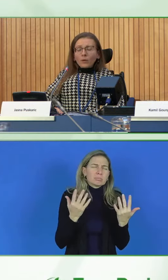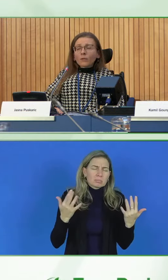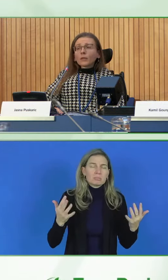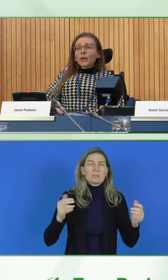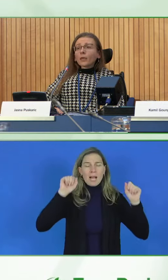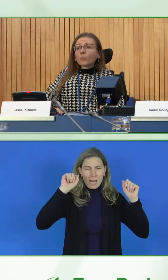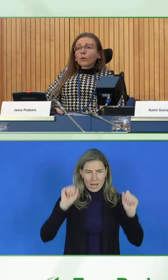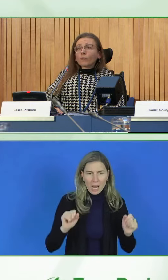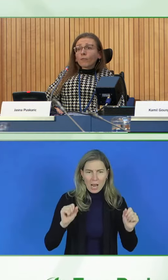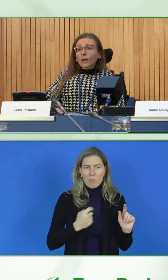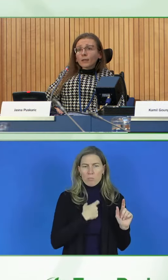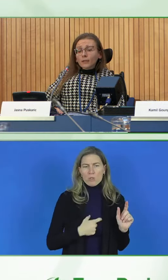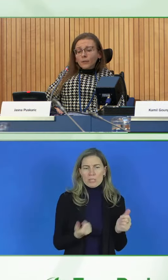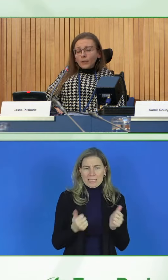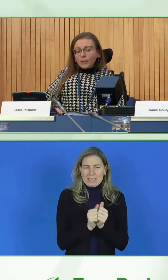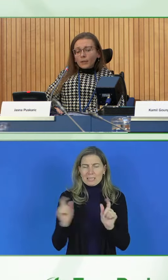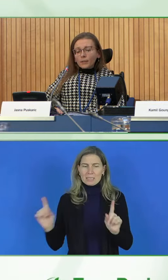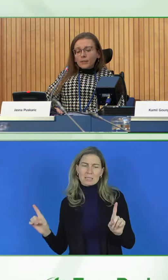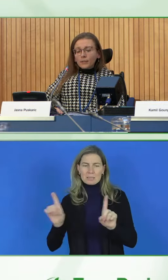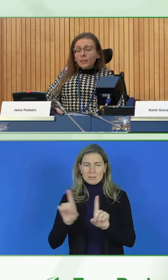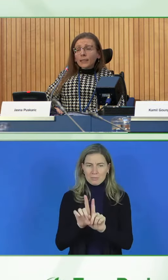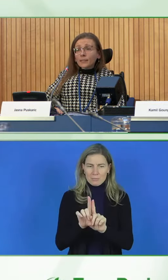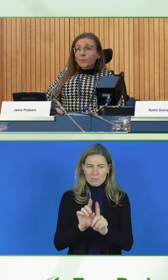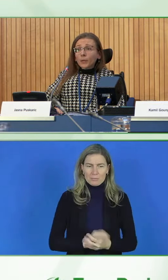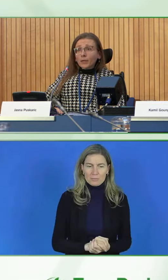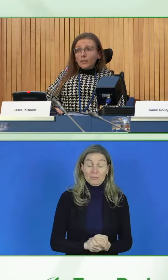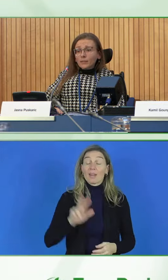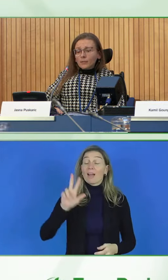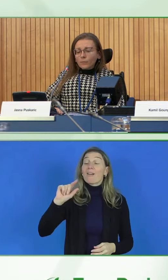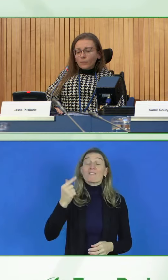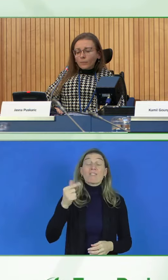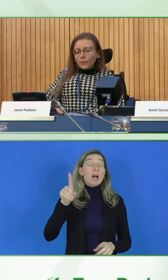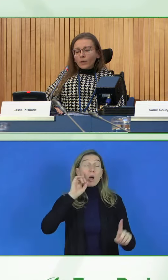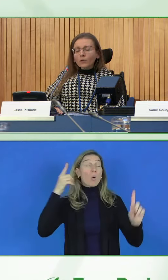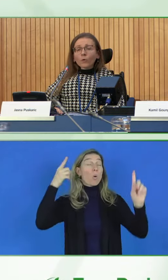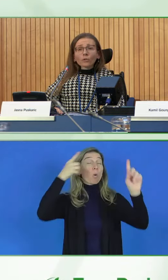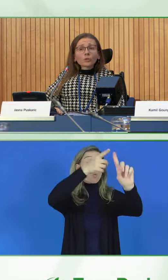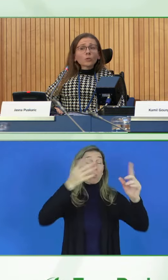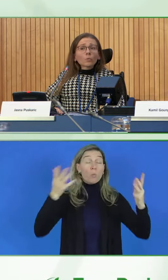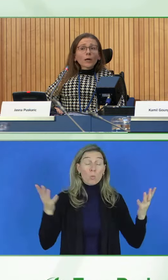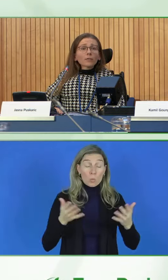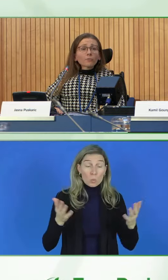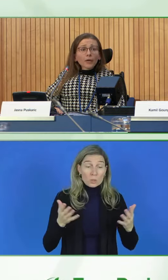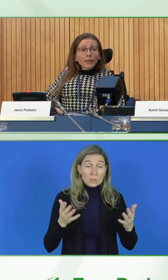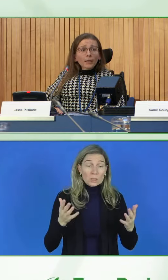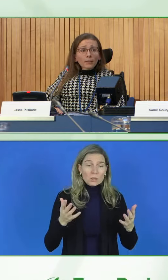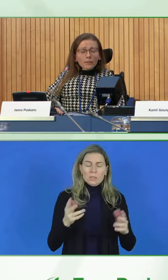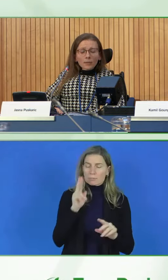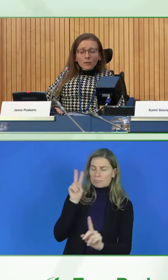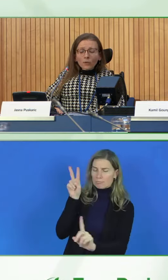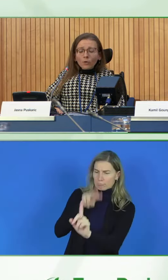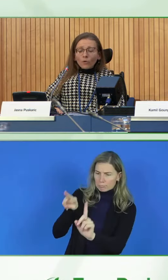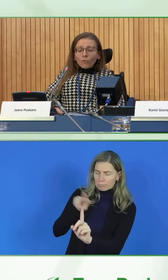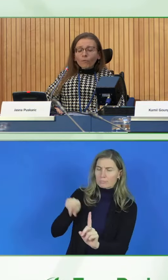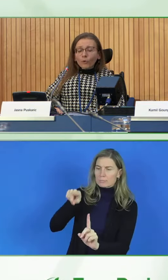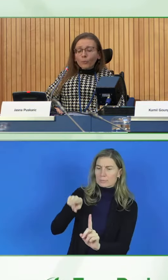The aim of WAG is a needs-based and Austria-wide financing of